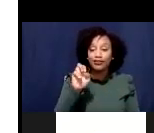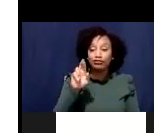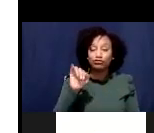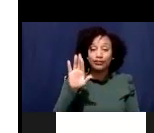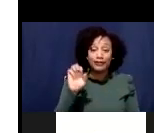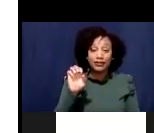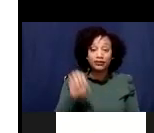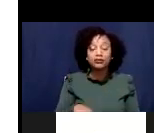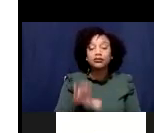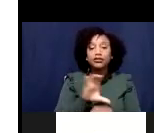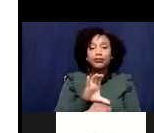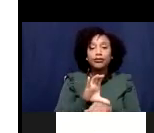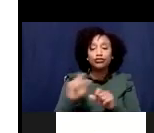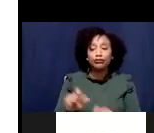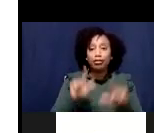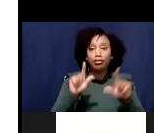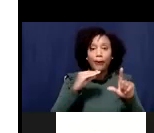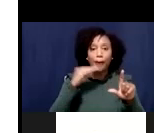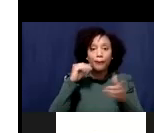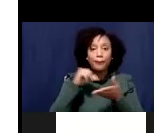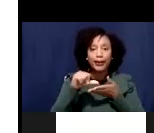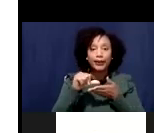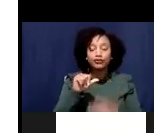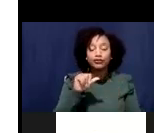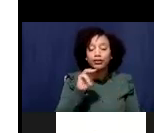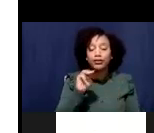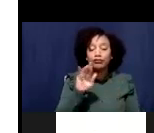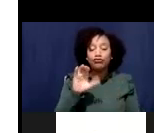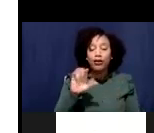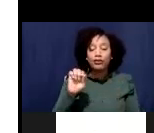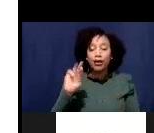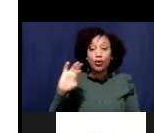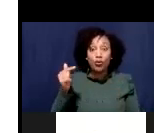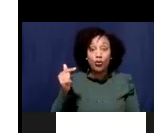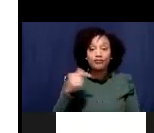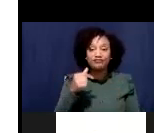of the homepage at mrac.org. There are three yellow buttons